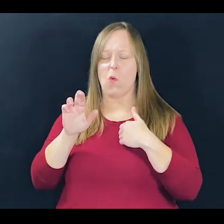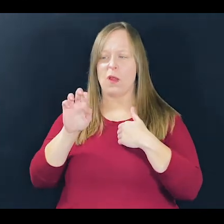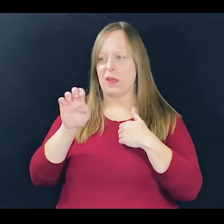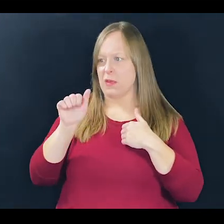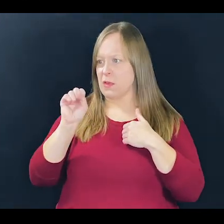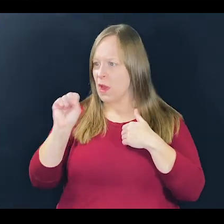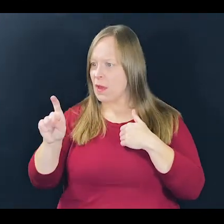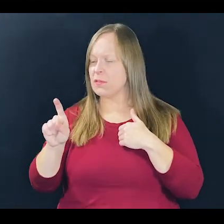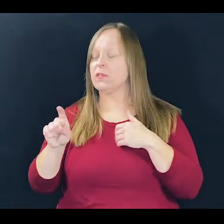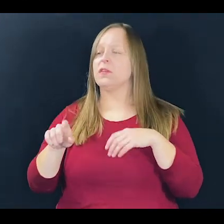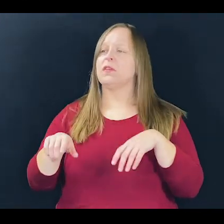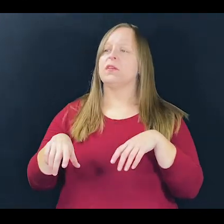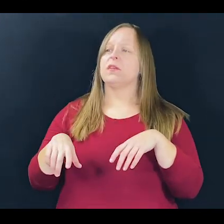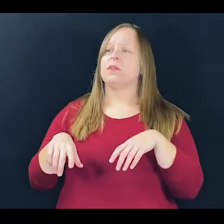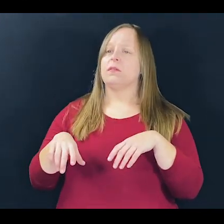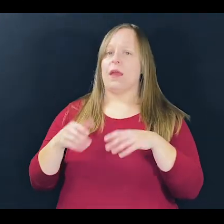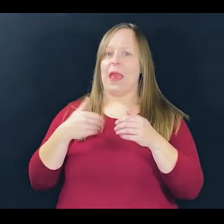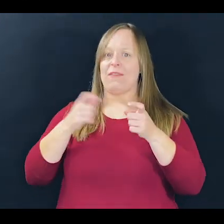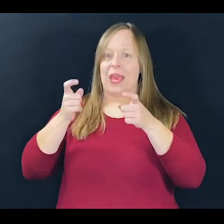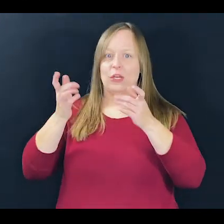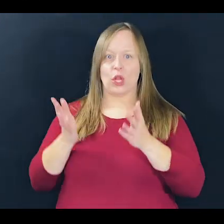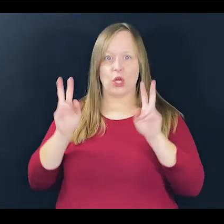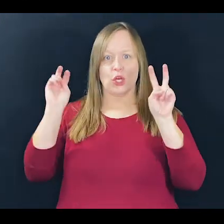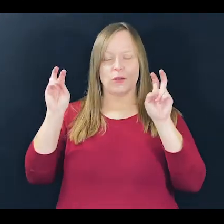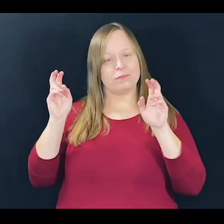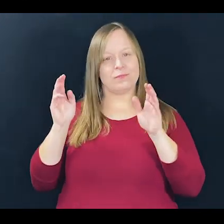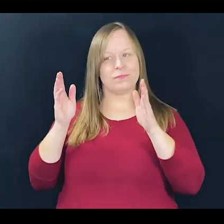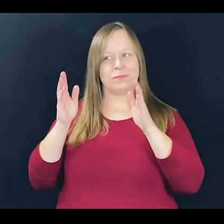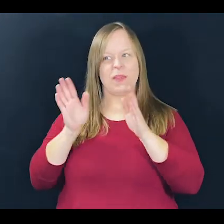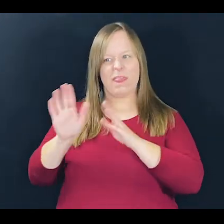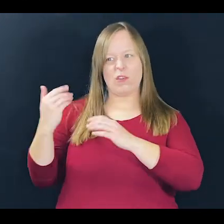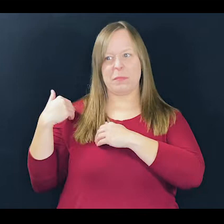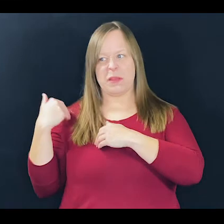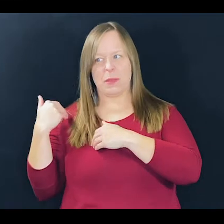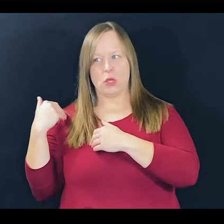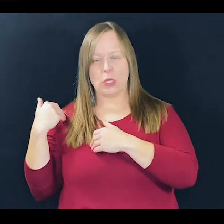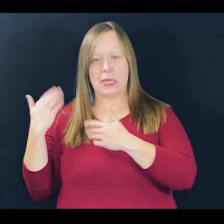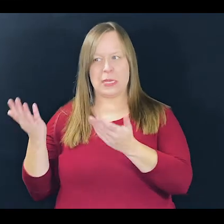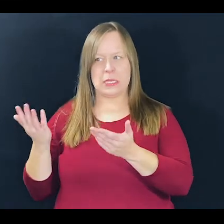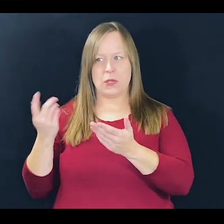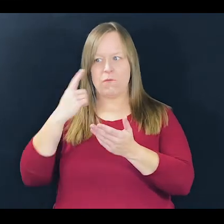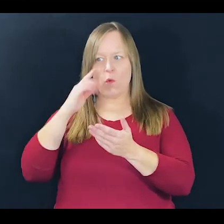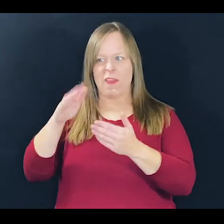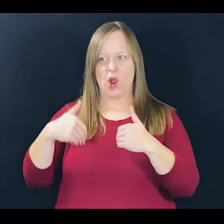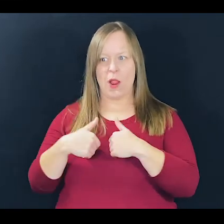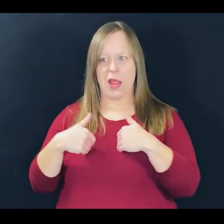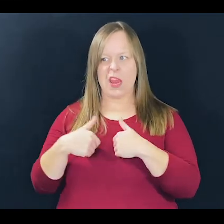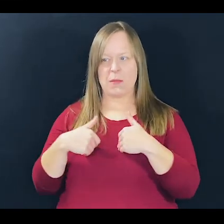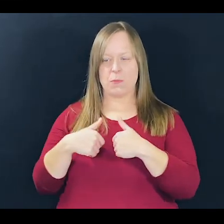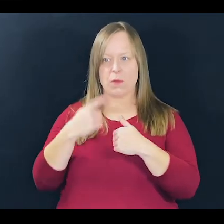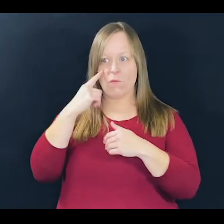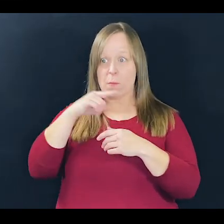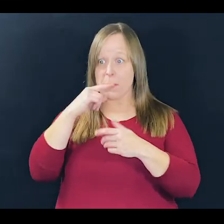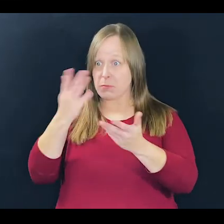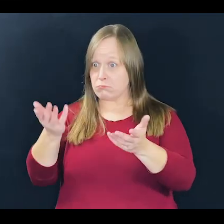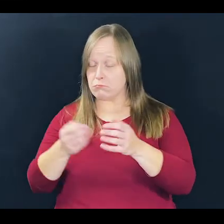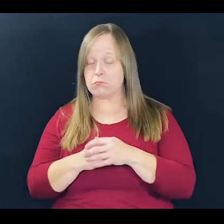emotional support animal we have a handler involved. What are their responsibilities for their animals and for the public?